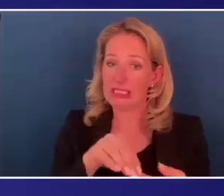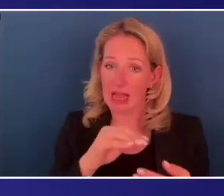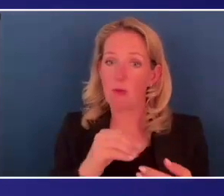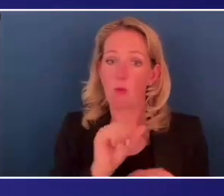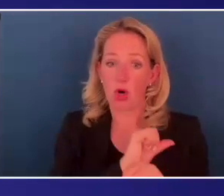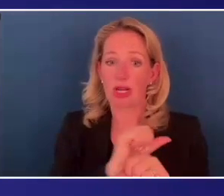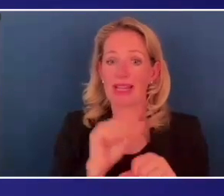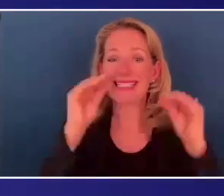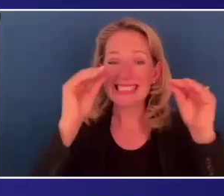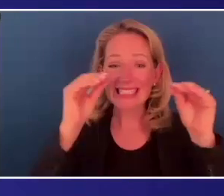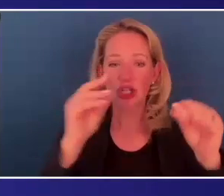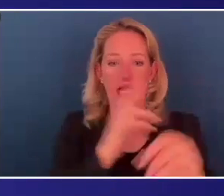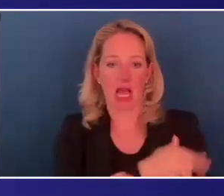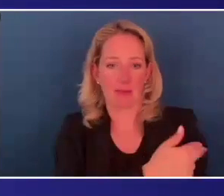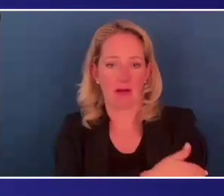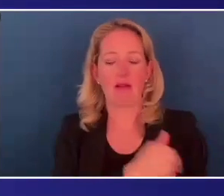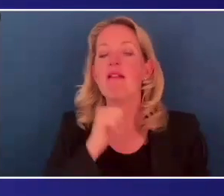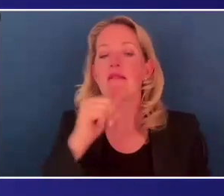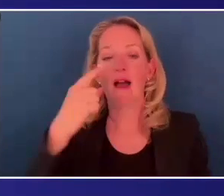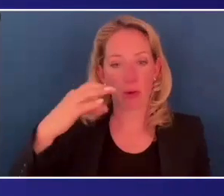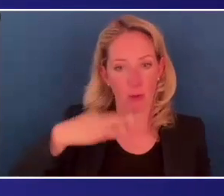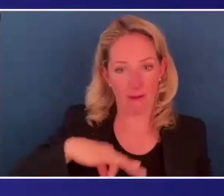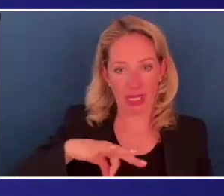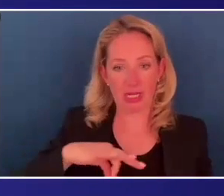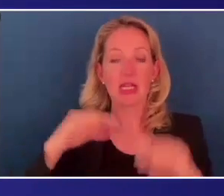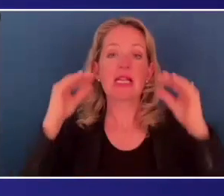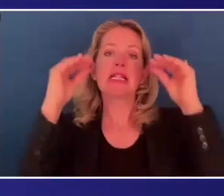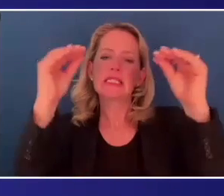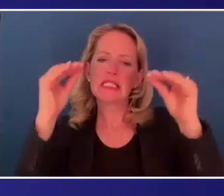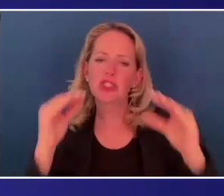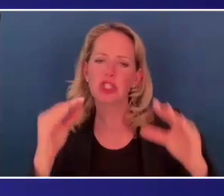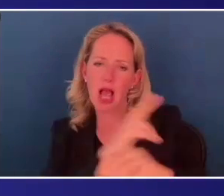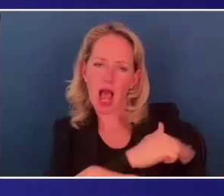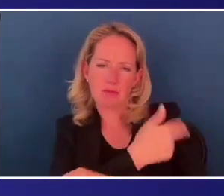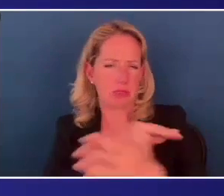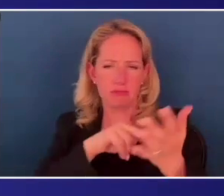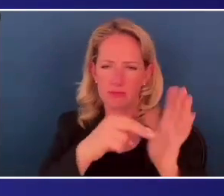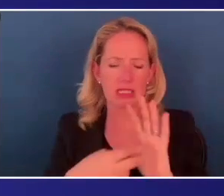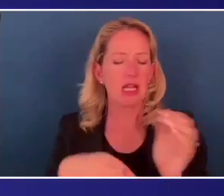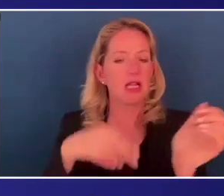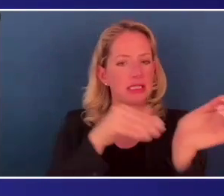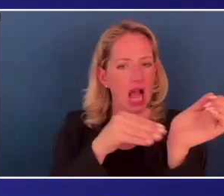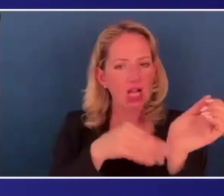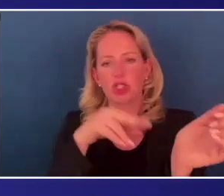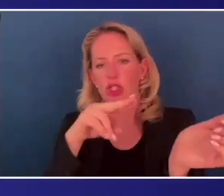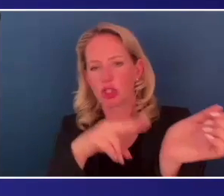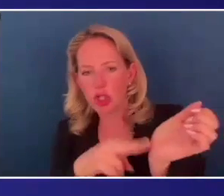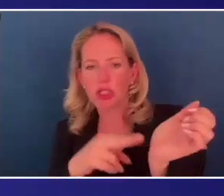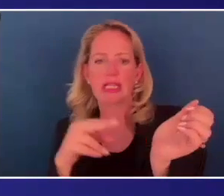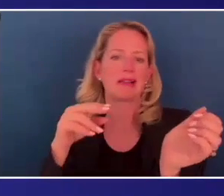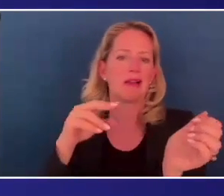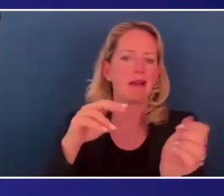In the teaching hospital, you have your doctors and your nurses and your pathologist assistants, but you also have a large number of residents.